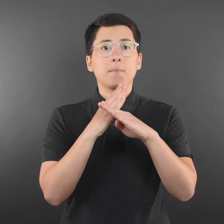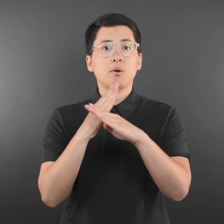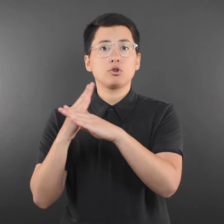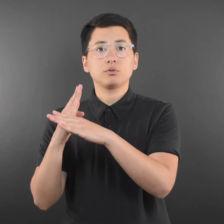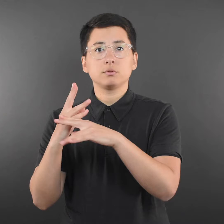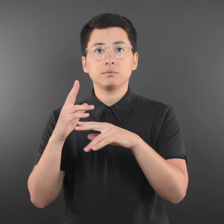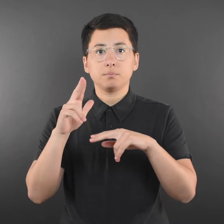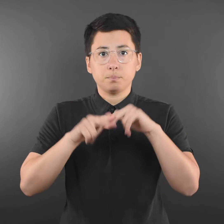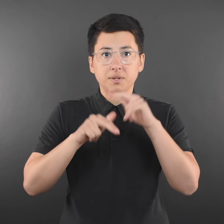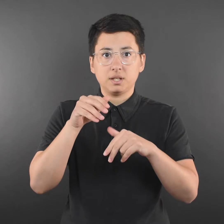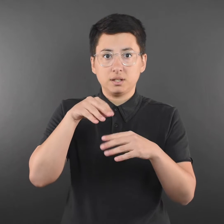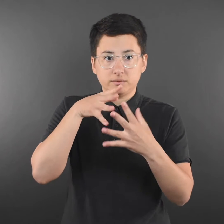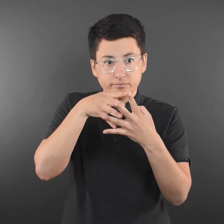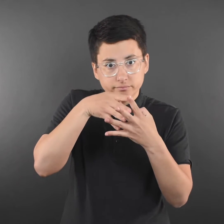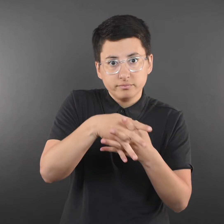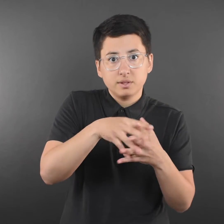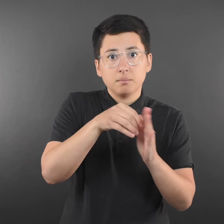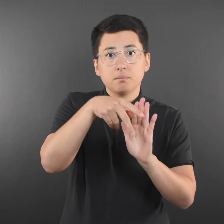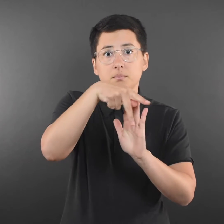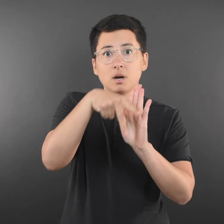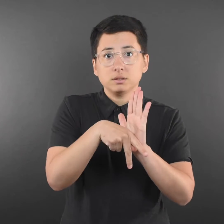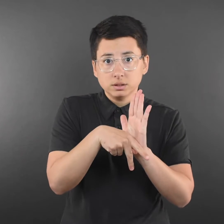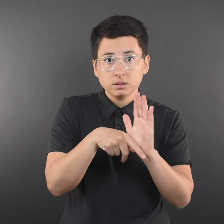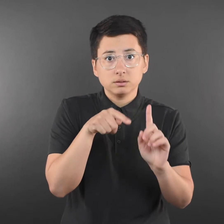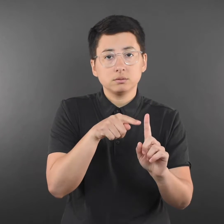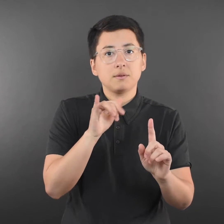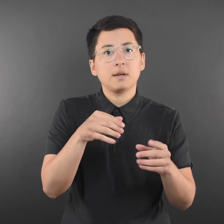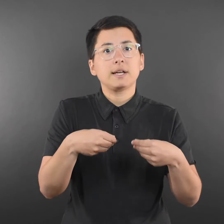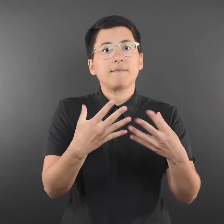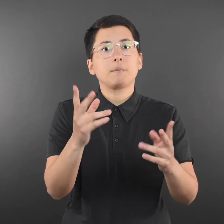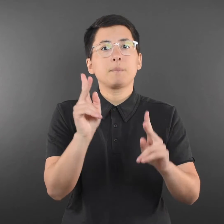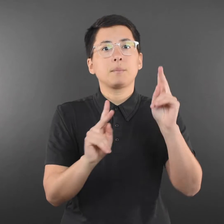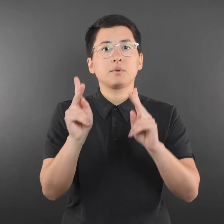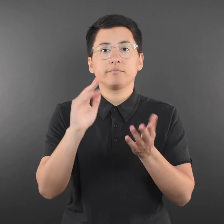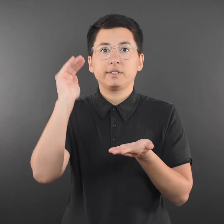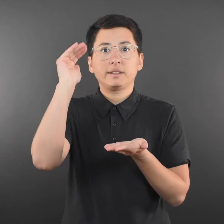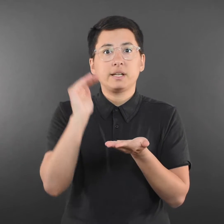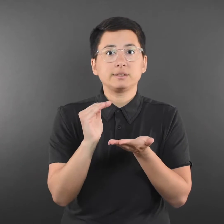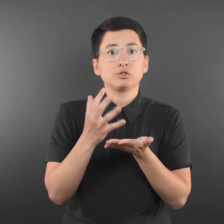Other barriers are built into policies that give people fewer chances because of their race,